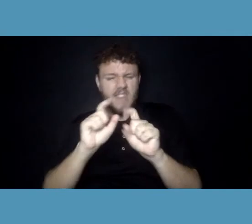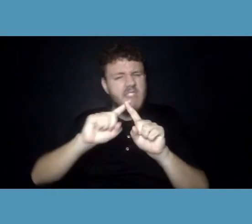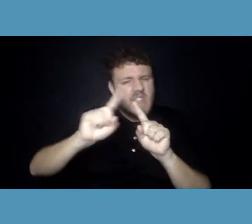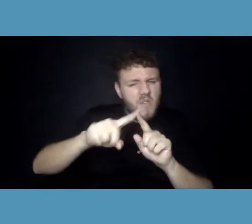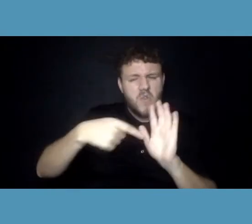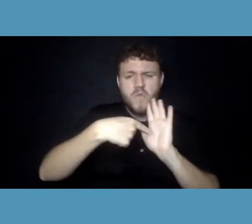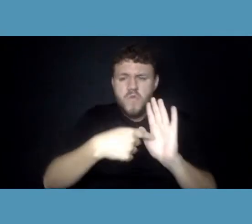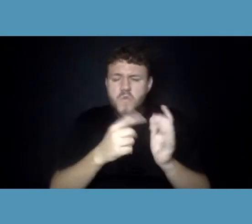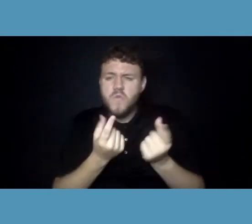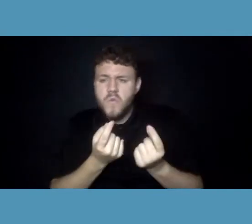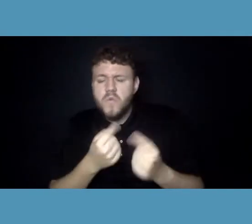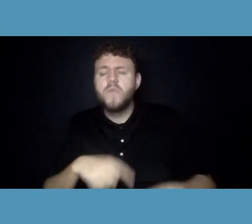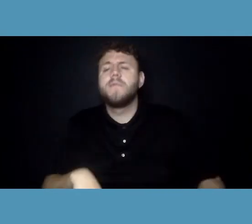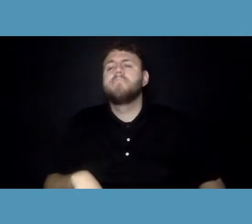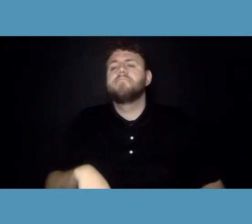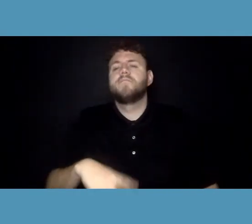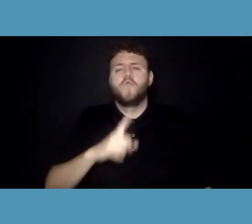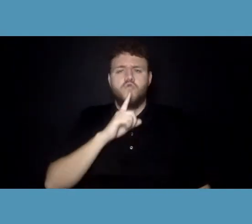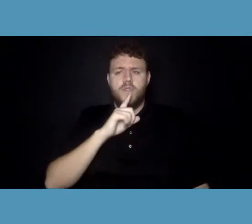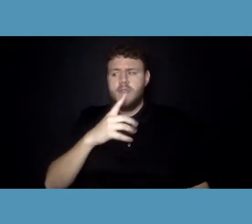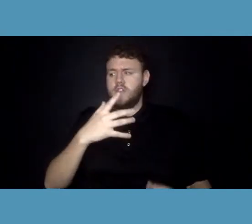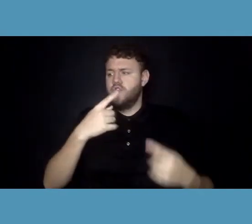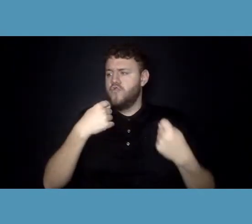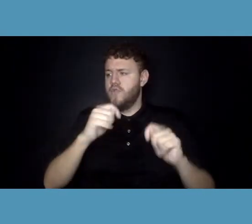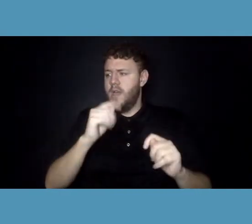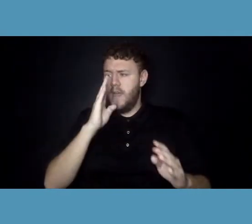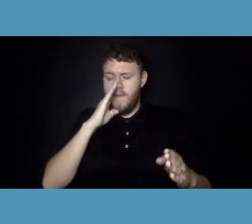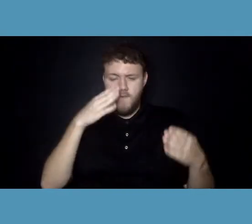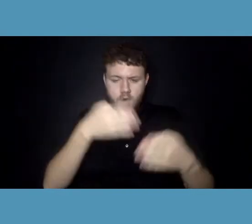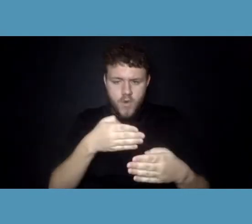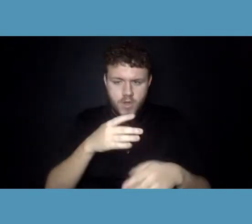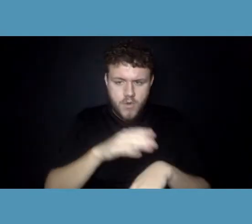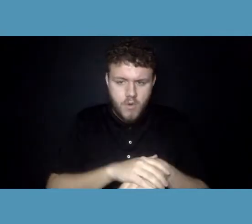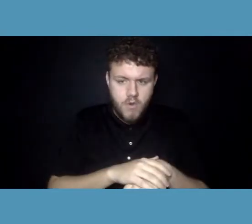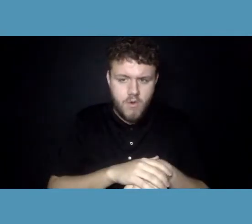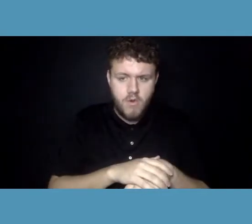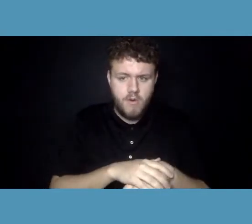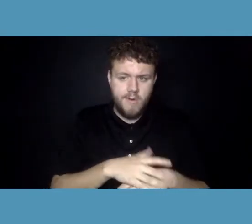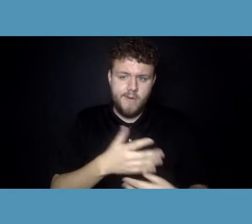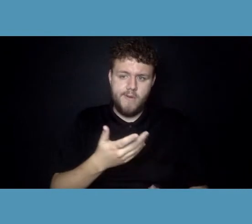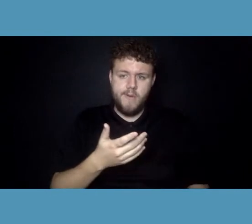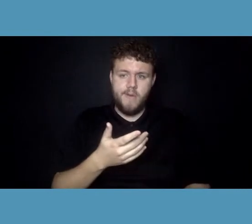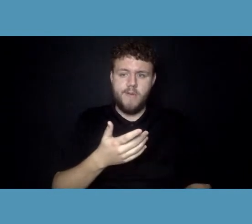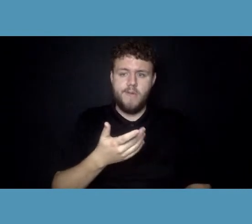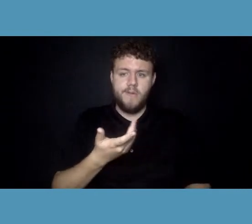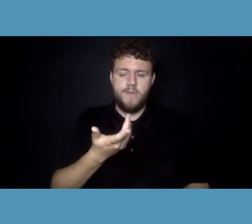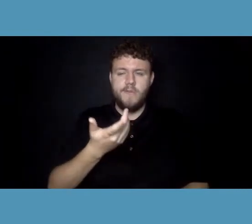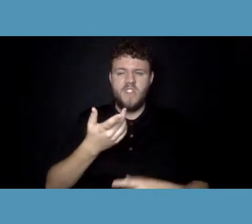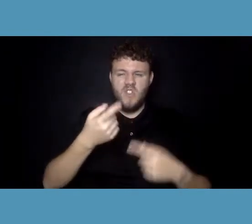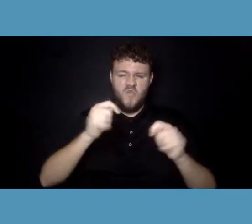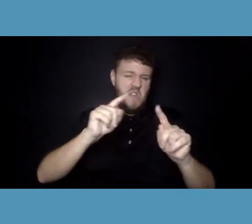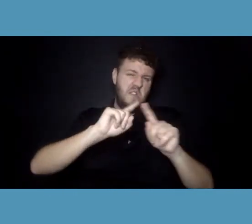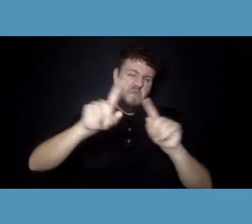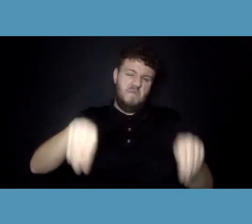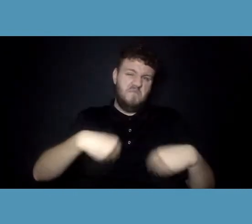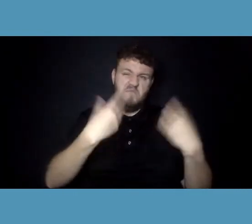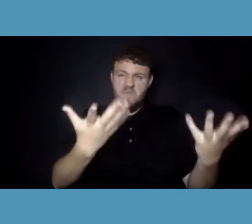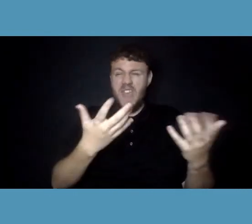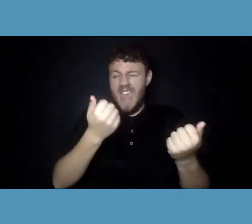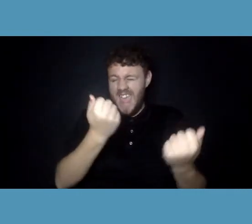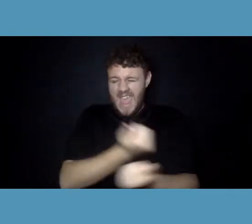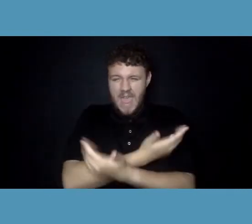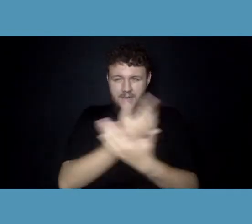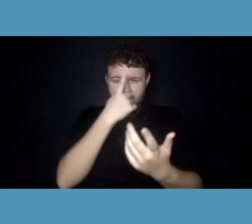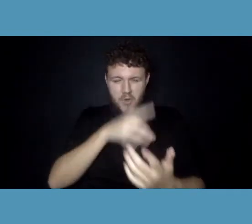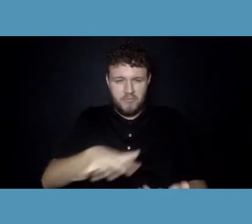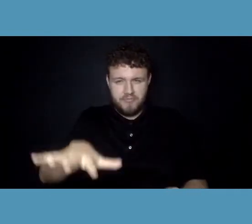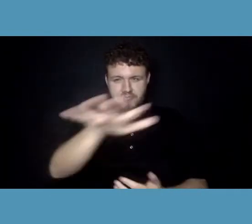And really tried to just give all of the different things that we could think of. And through